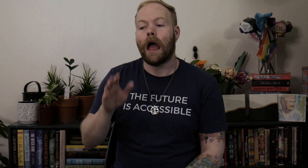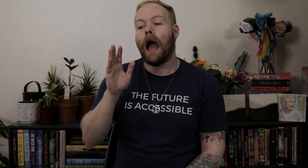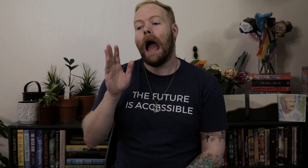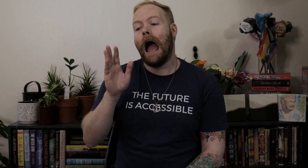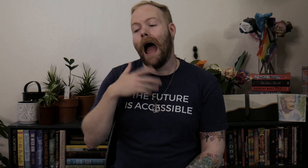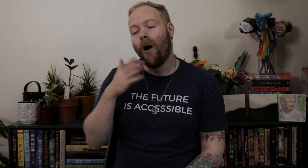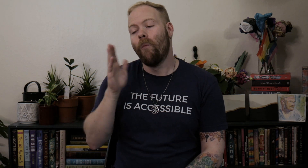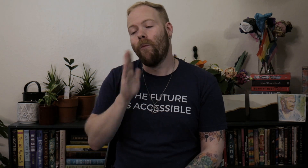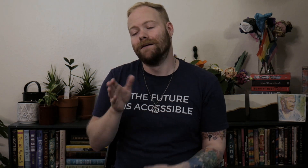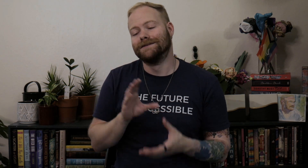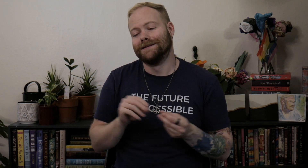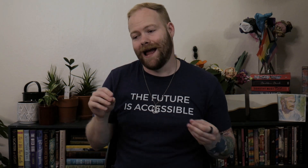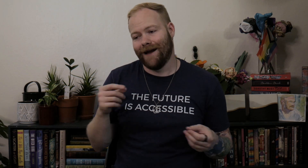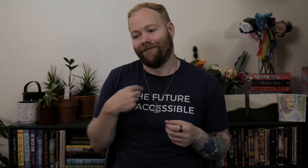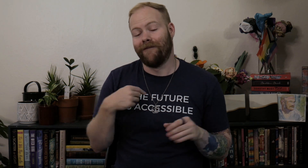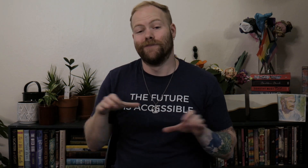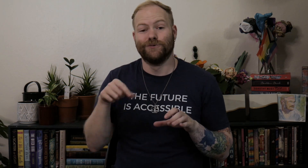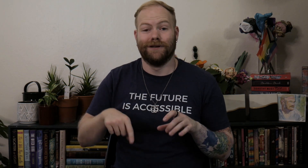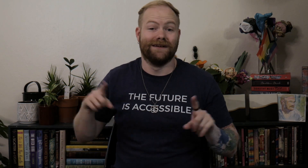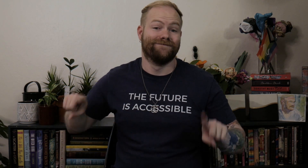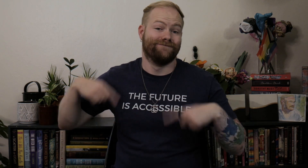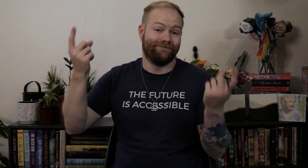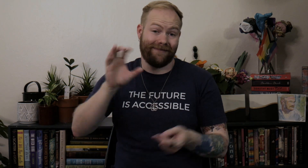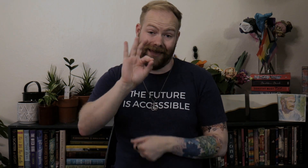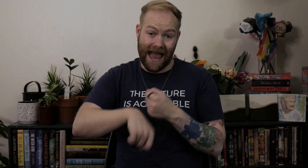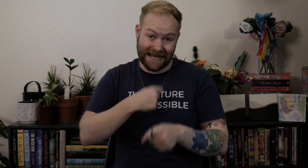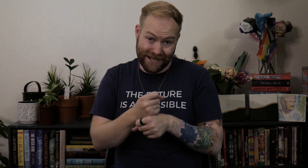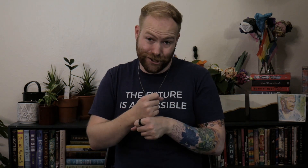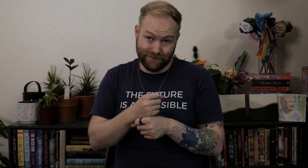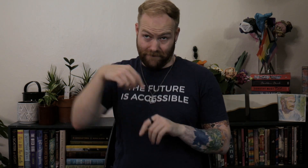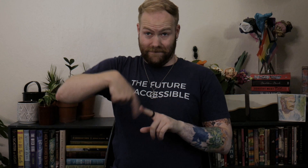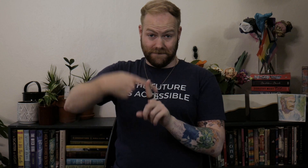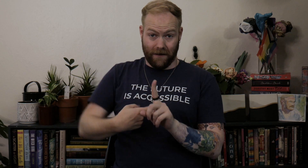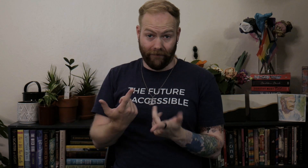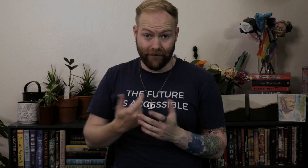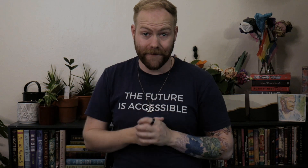I will say that I have been doing this for nine years now, as of this month.